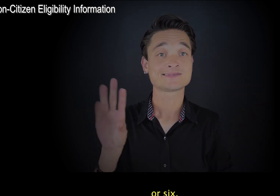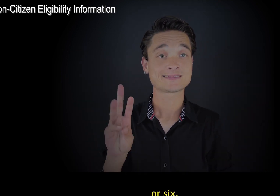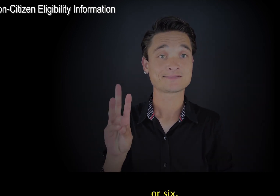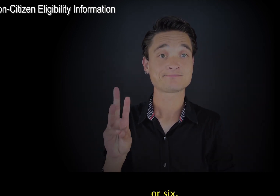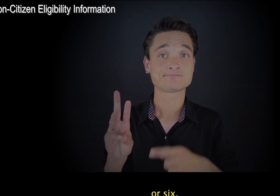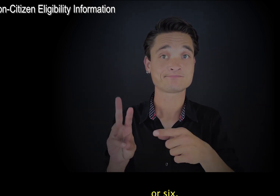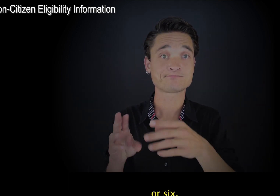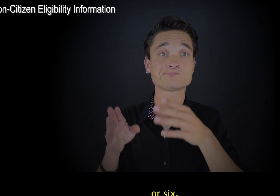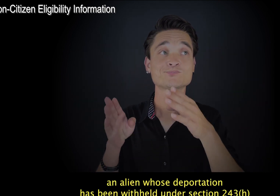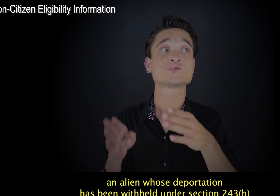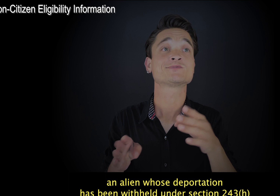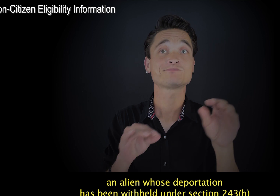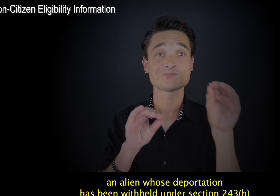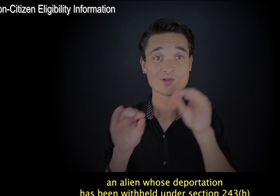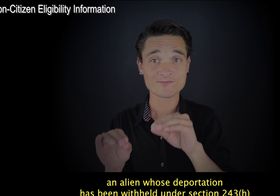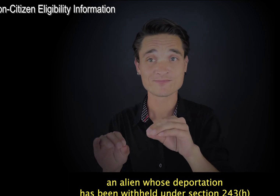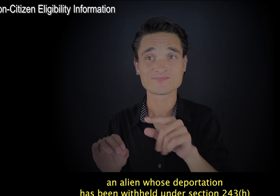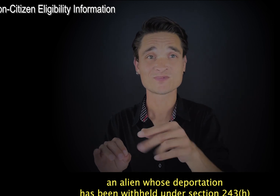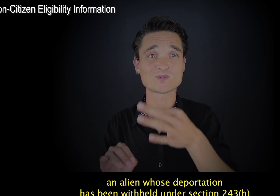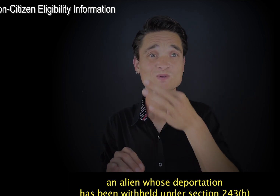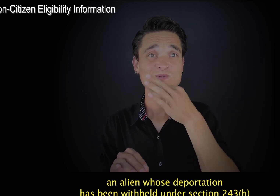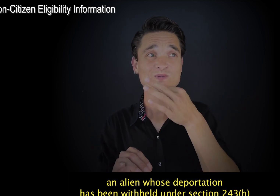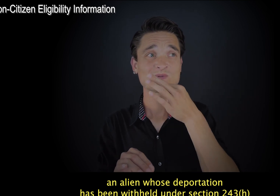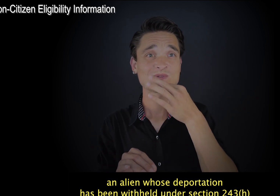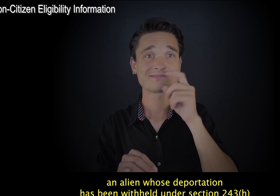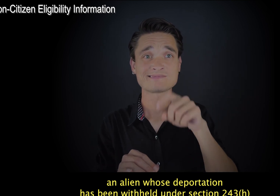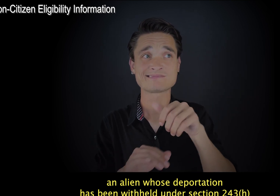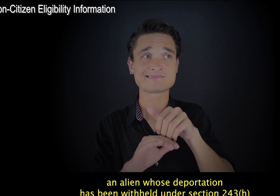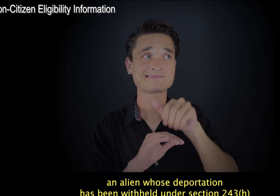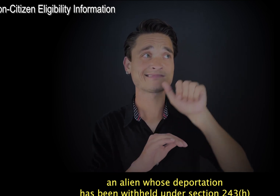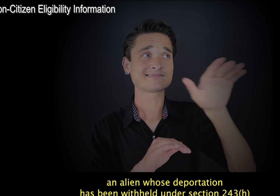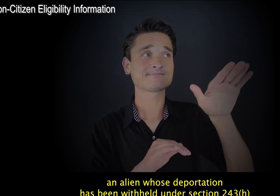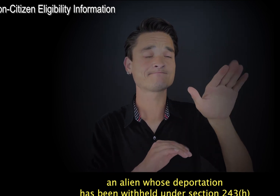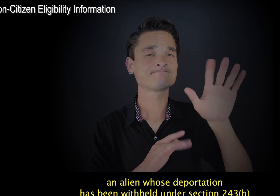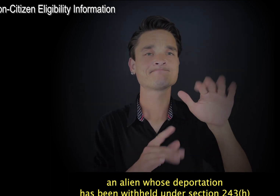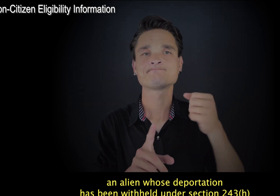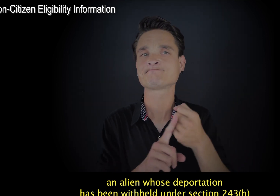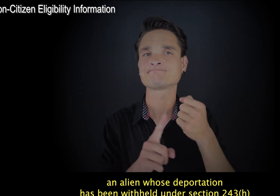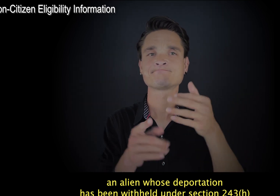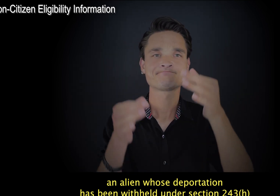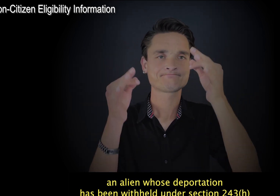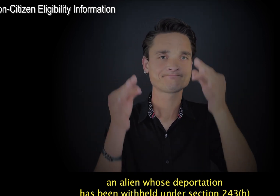or six, an alien whose deportation has been withheld under section 243(h)